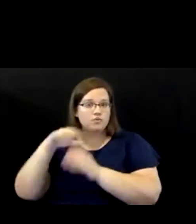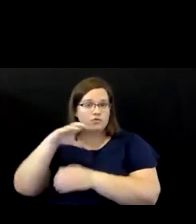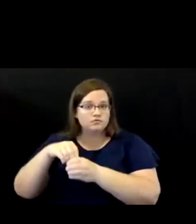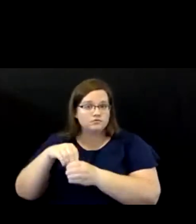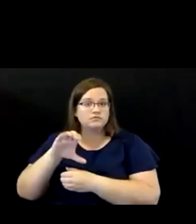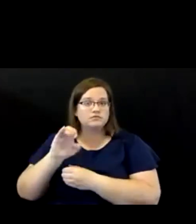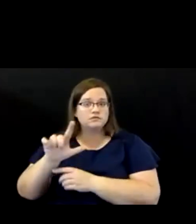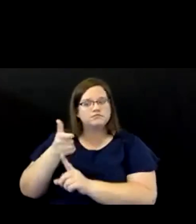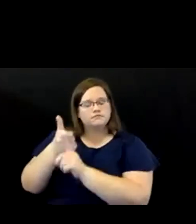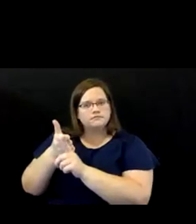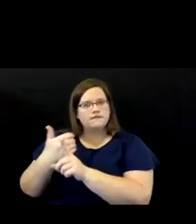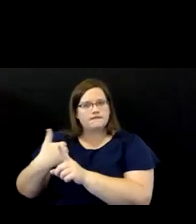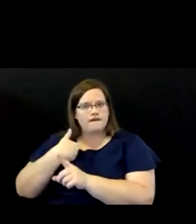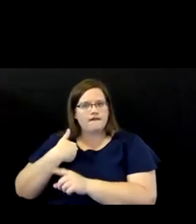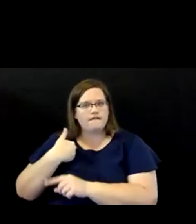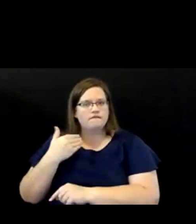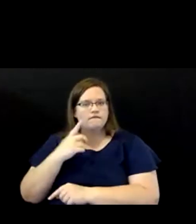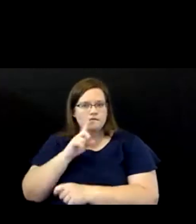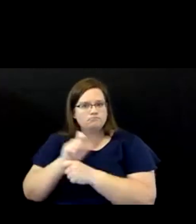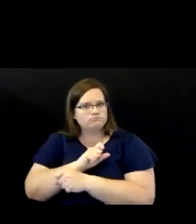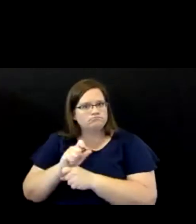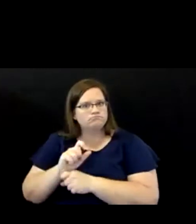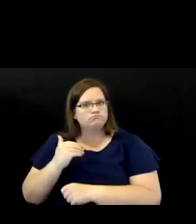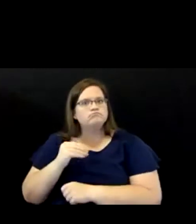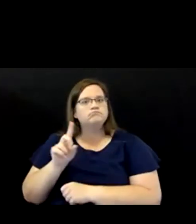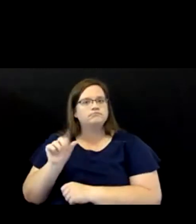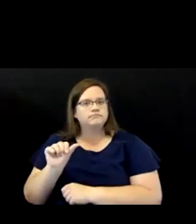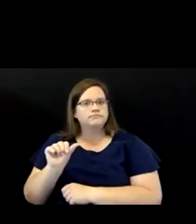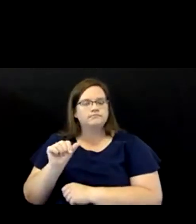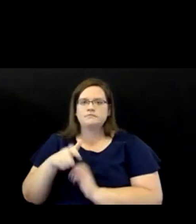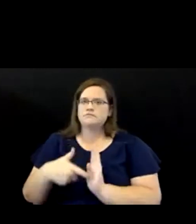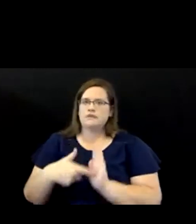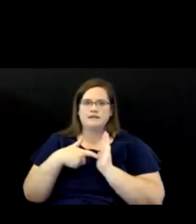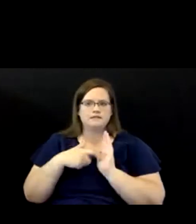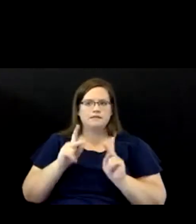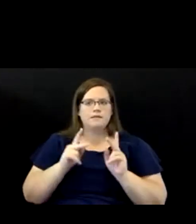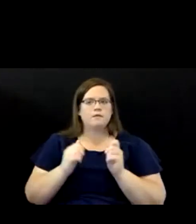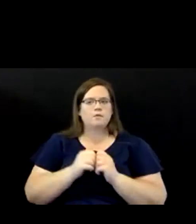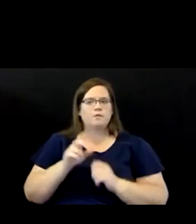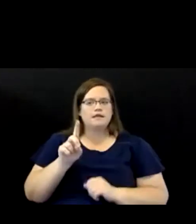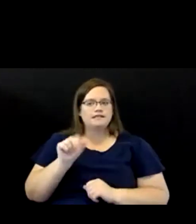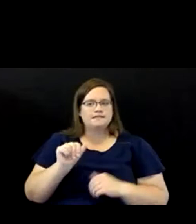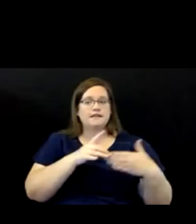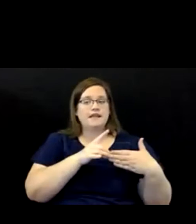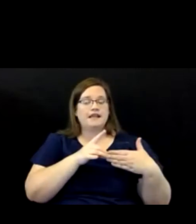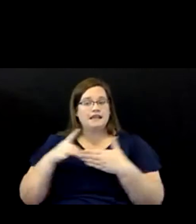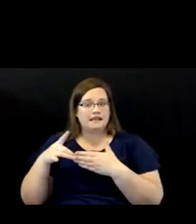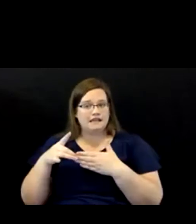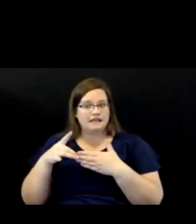be people with significant disabilities. This absolutely has to be people with disabilities leading organizations